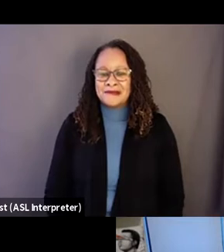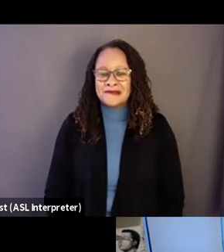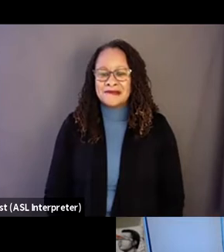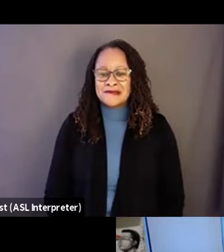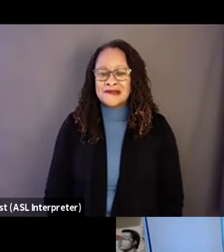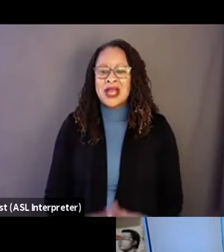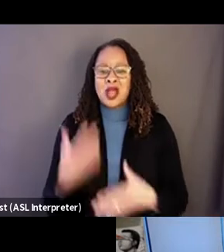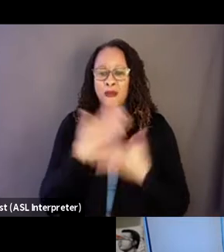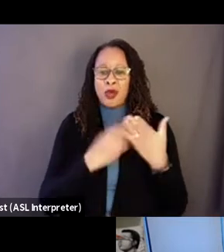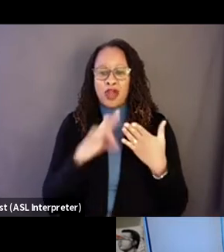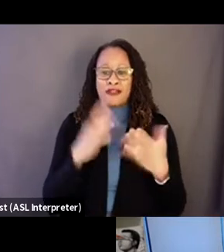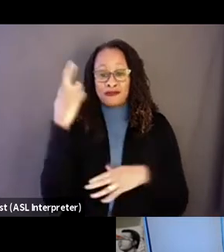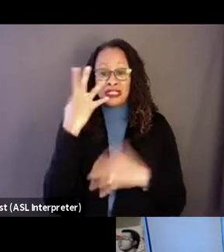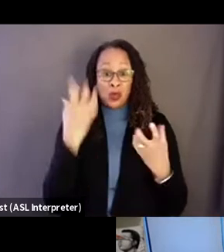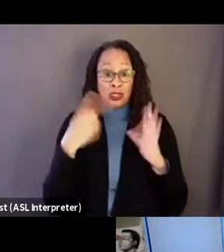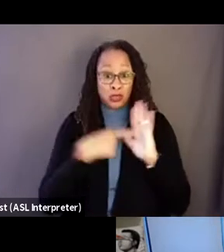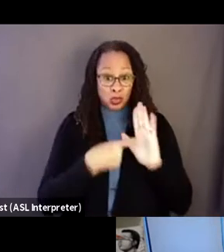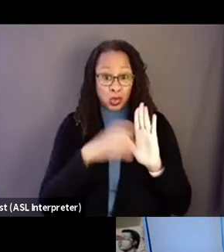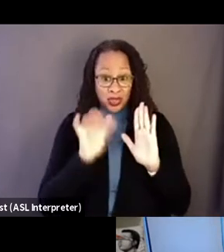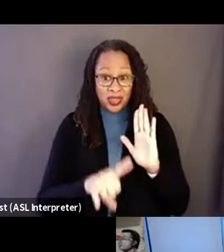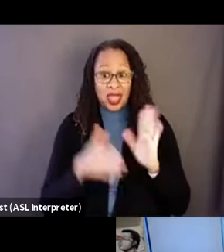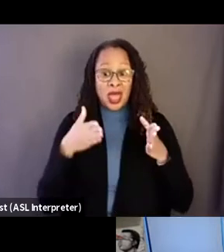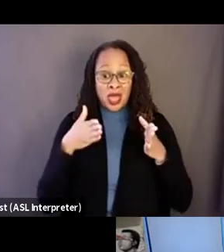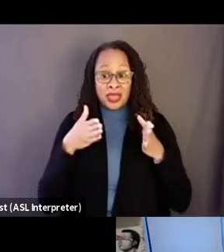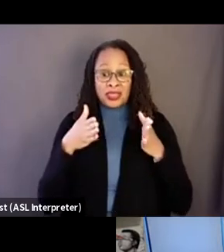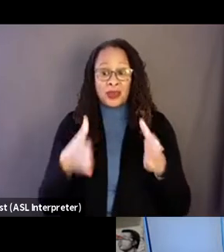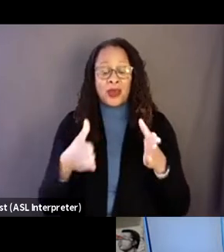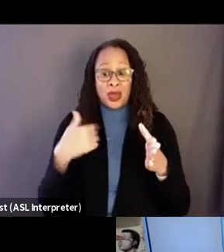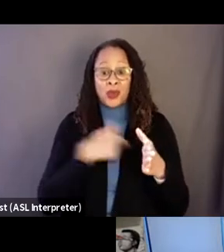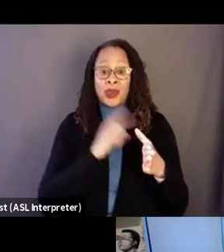to show that by the way that we are criticized,